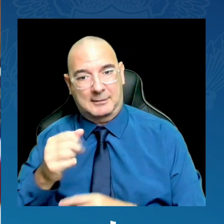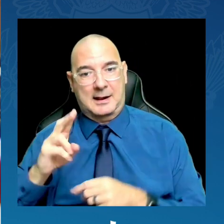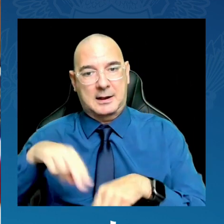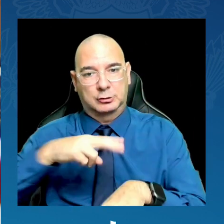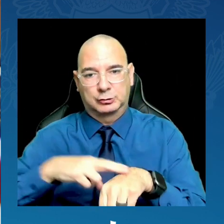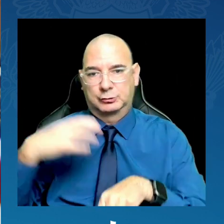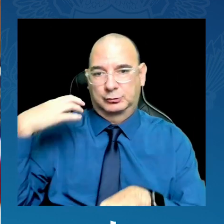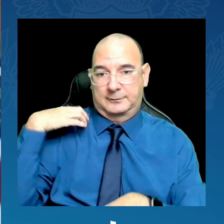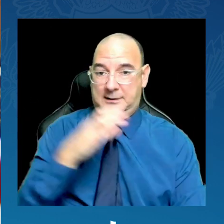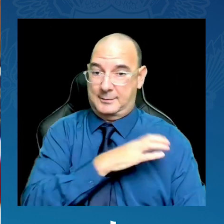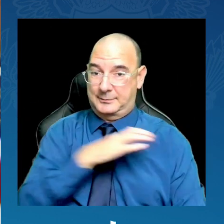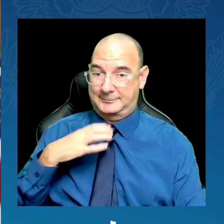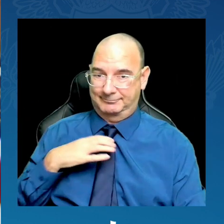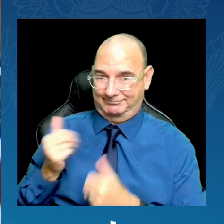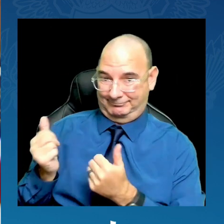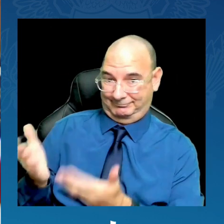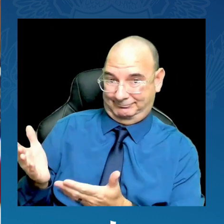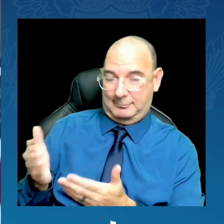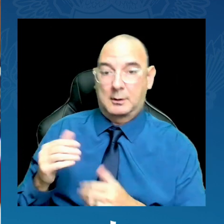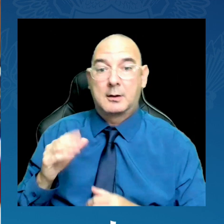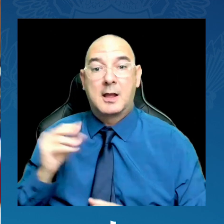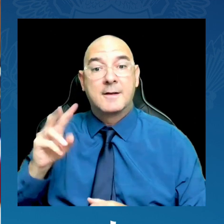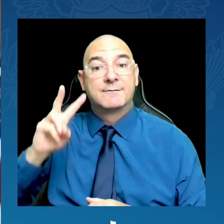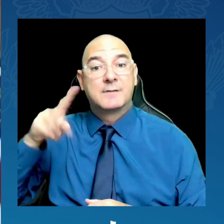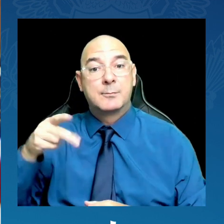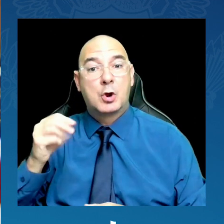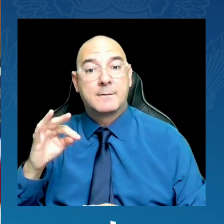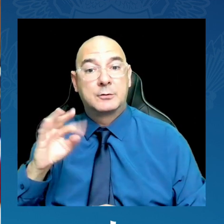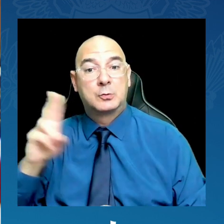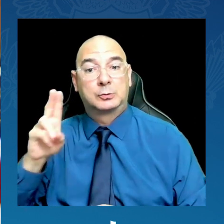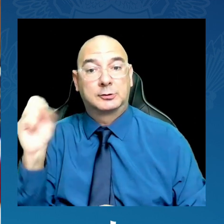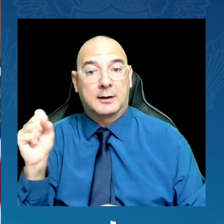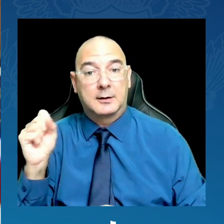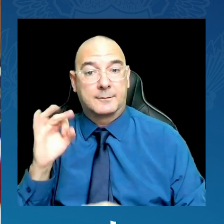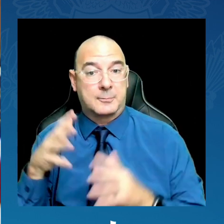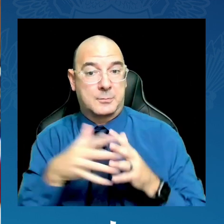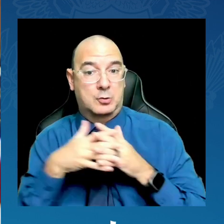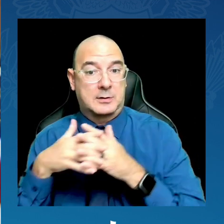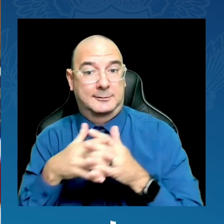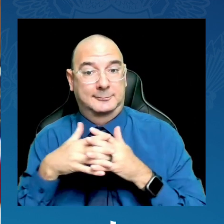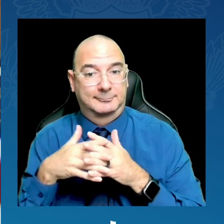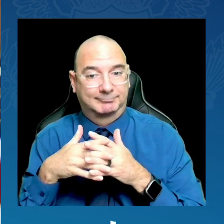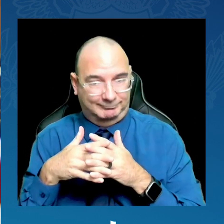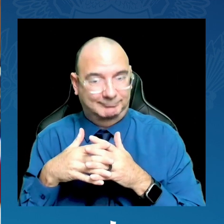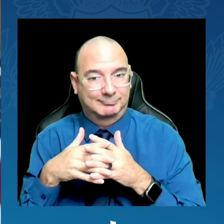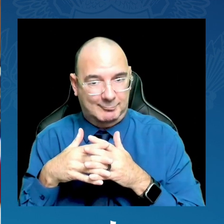and the Vice President of the United States of America, Kamala Harris.